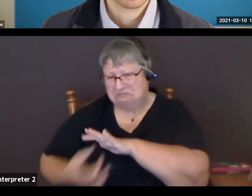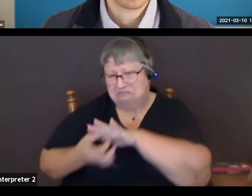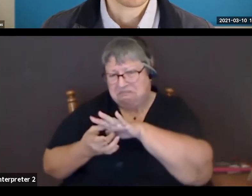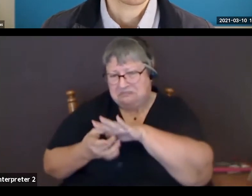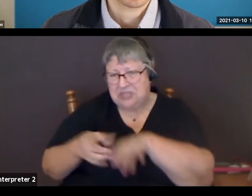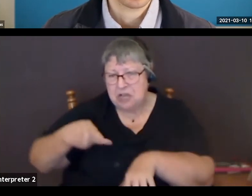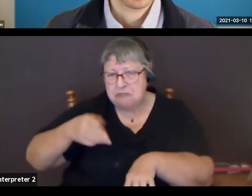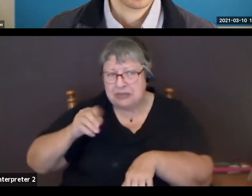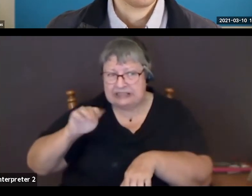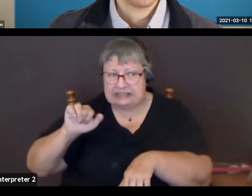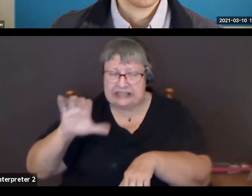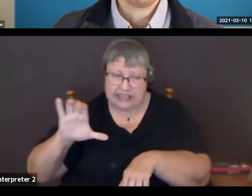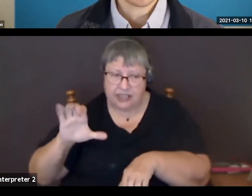and democracy.